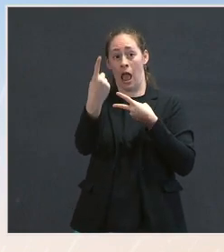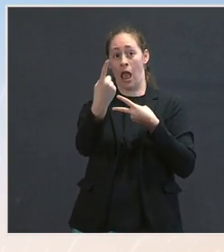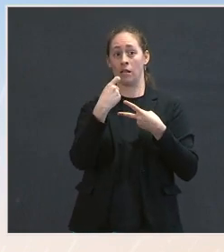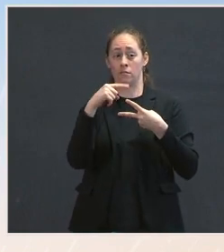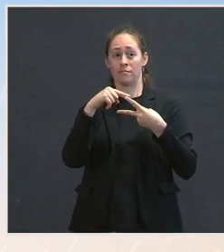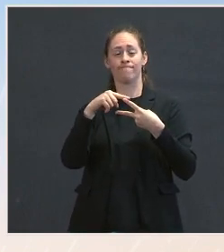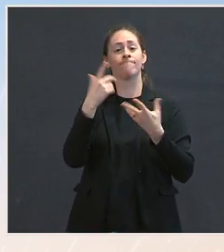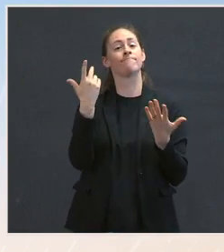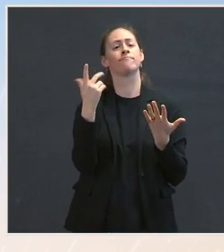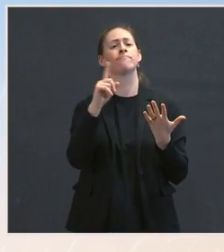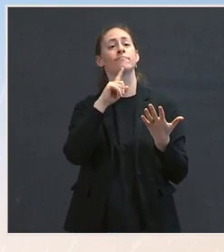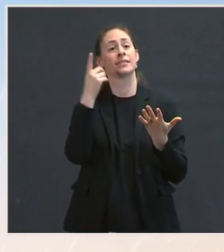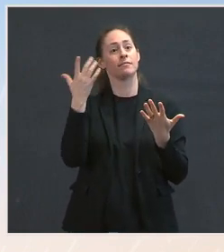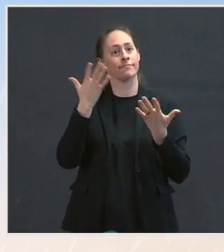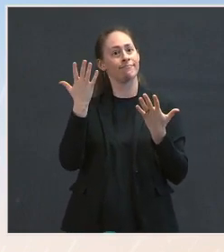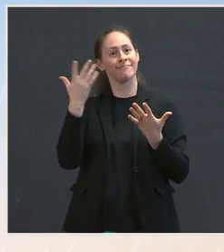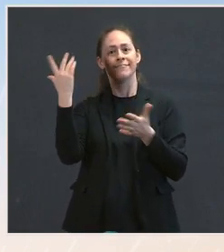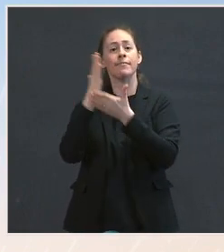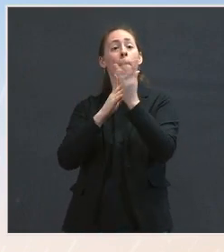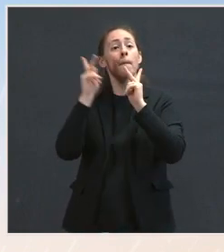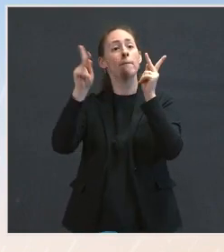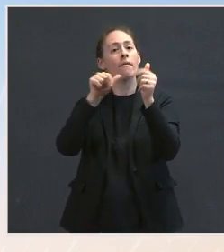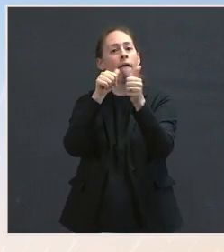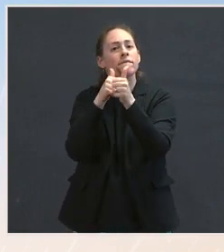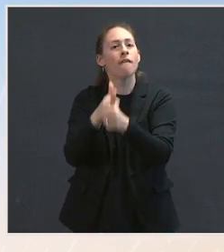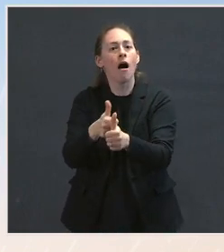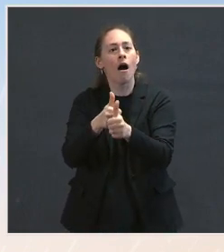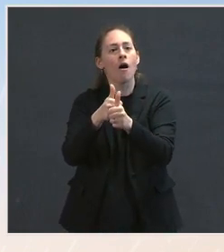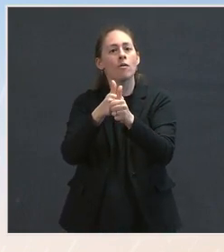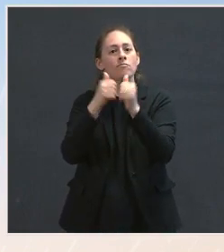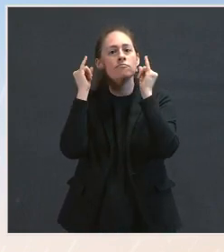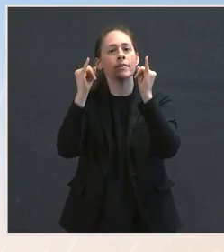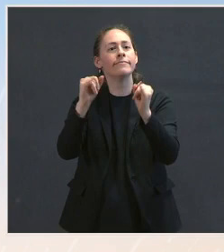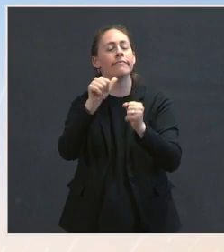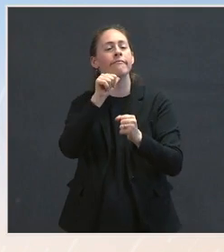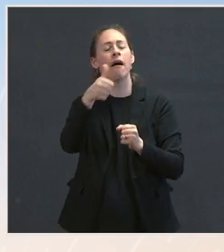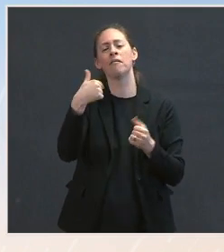so let me just give a little more context. Of course, the President is committed to the Post Office --